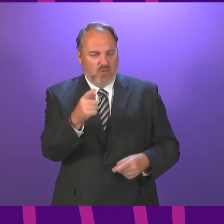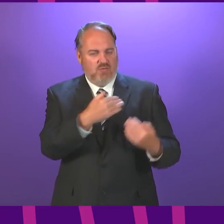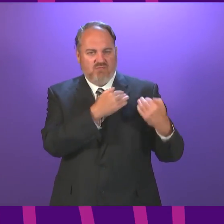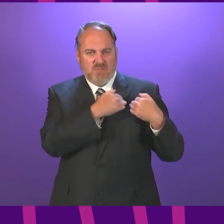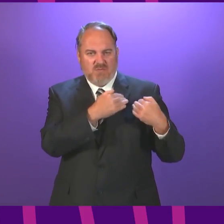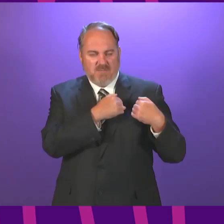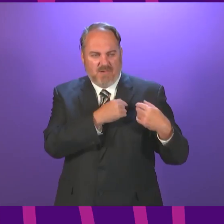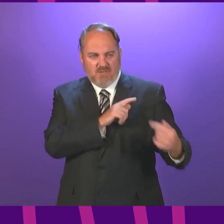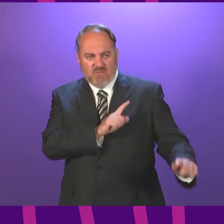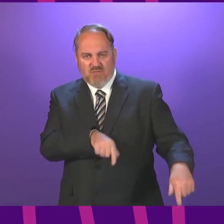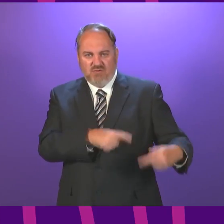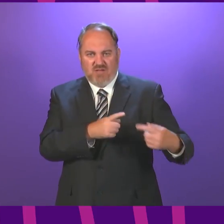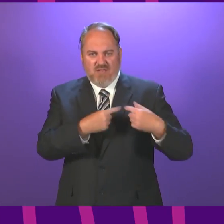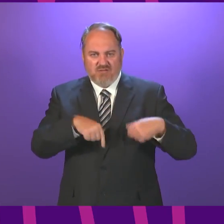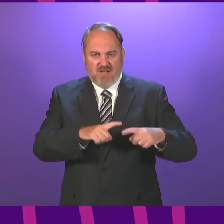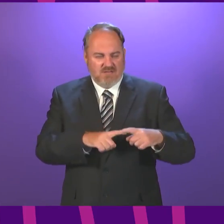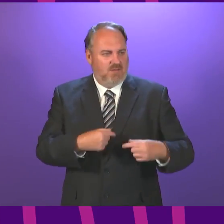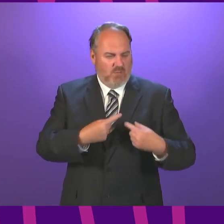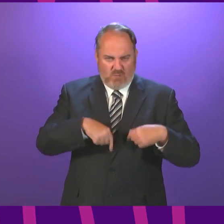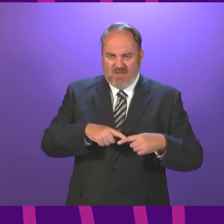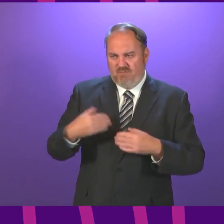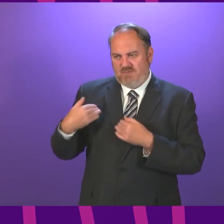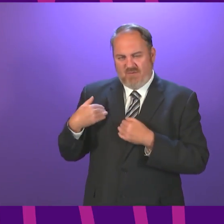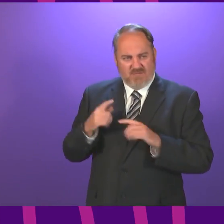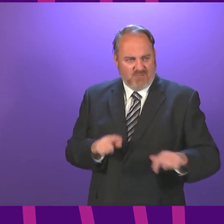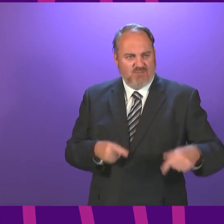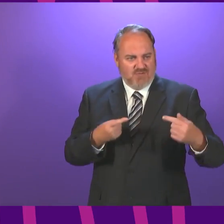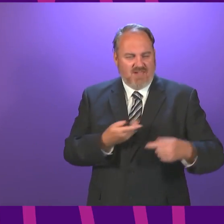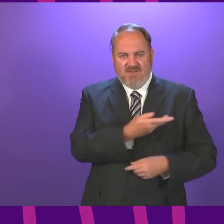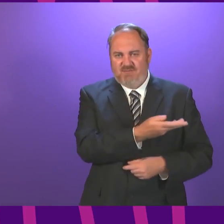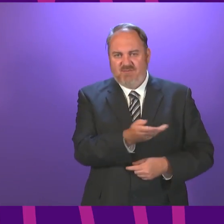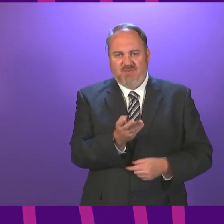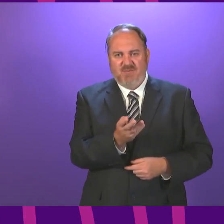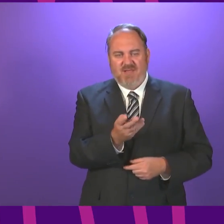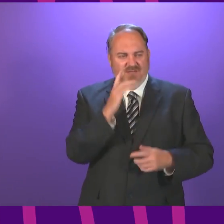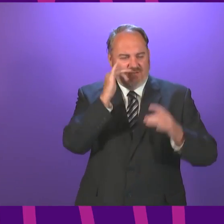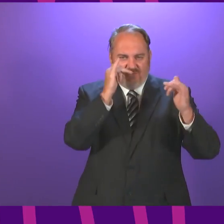I have made a number of detailed commitments to Parliament regarding investment and delivery,